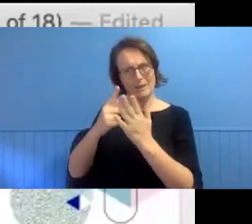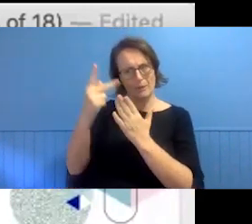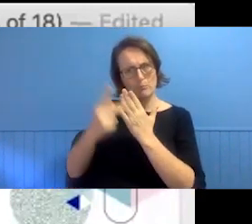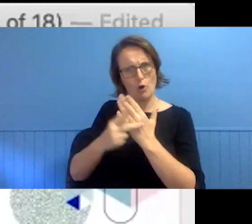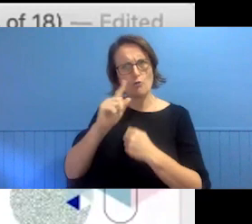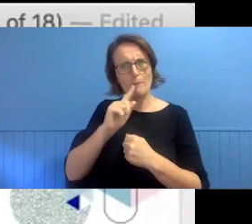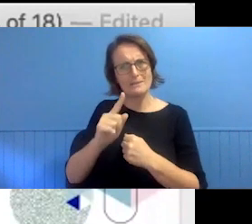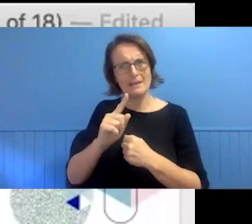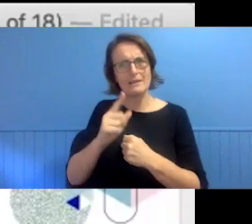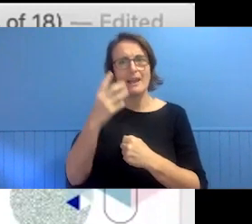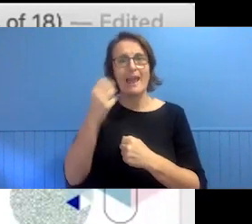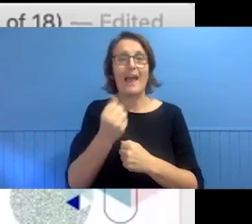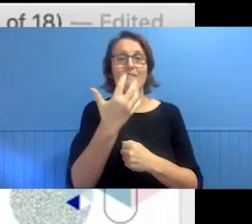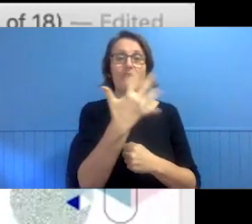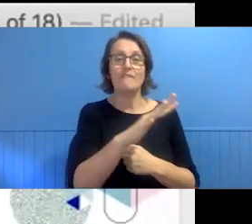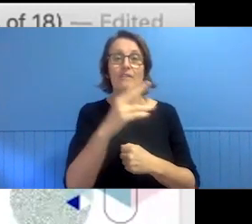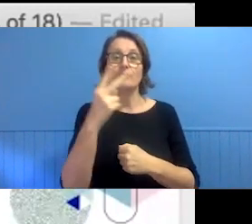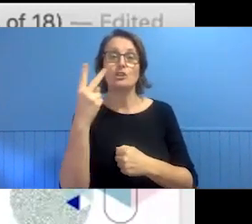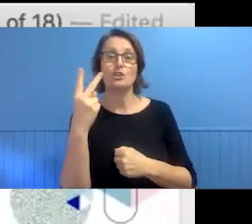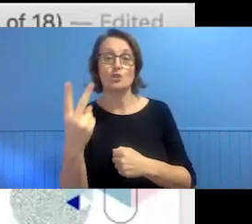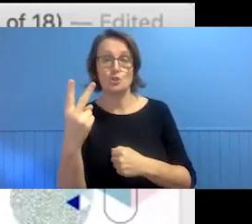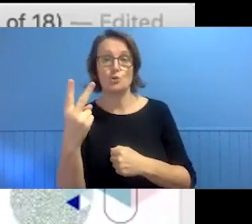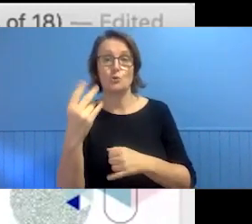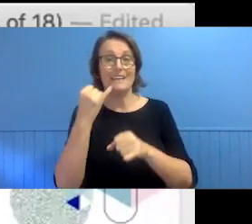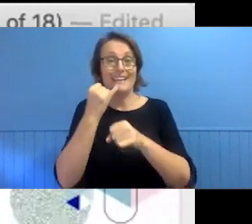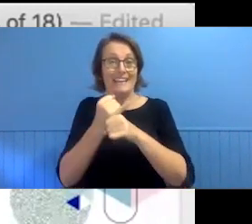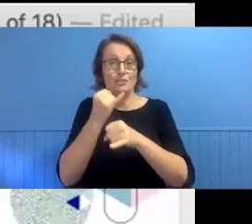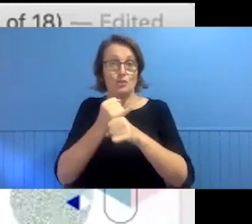institutions funded to produce a technology project, that 68% thought